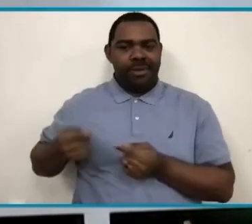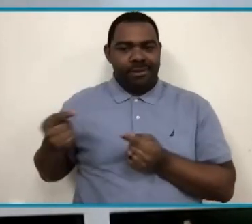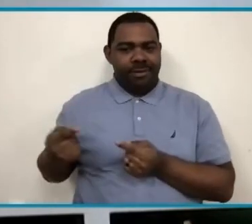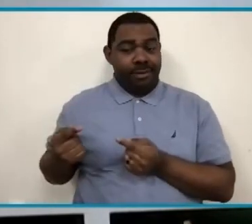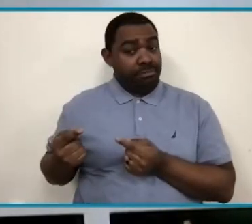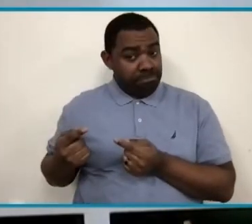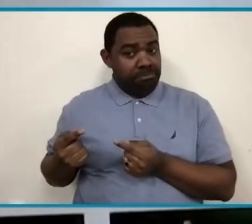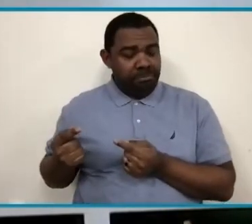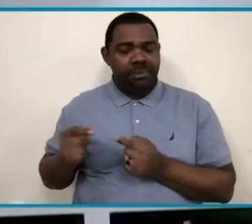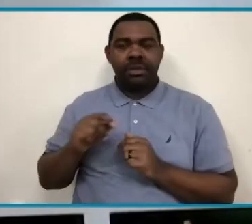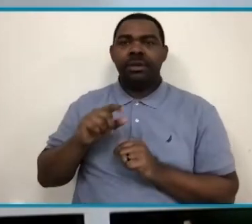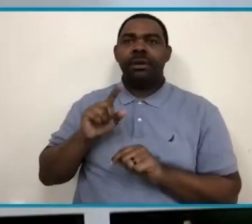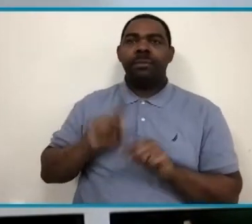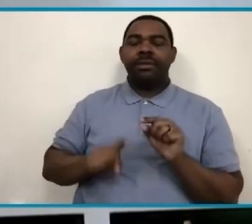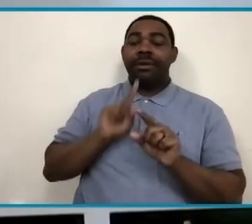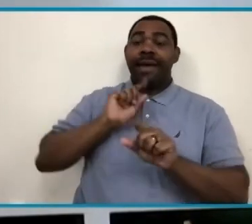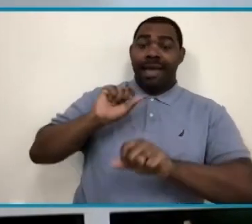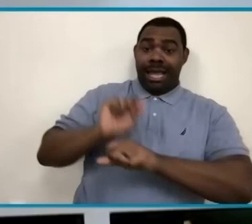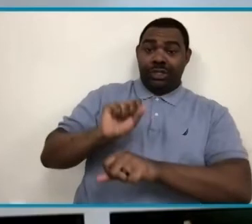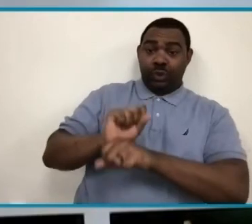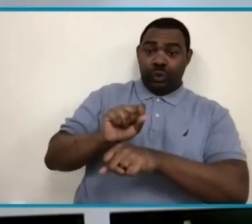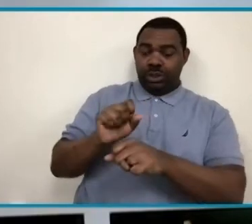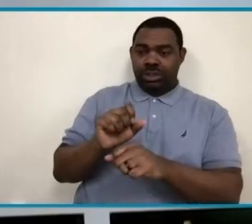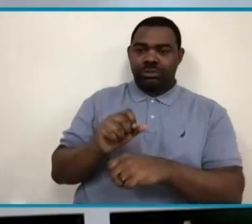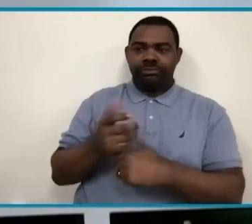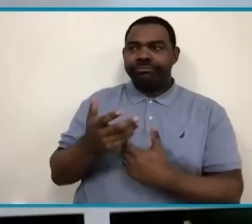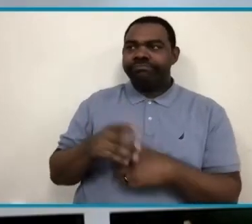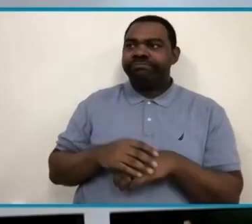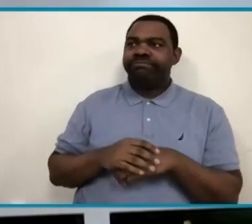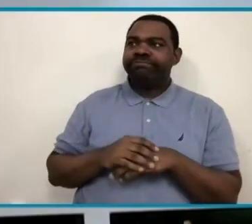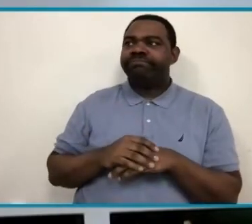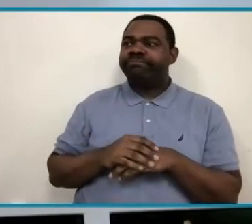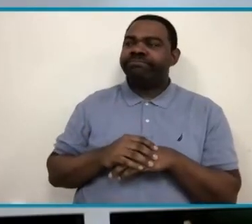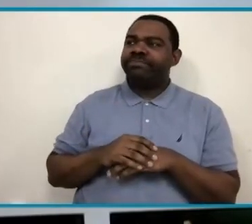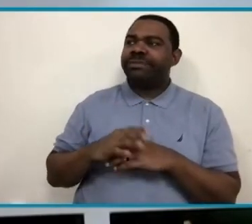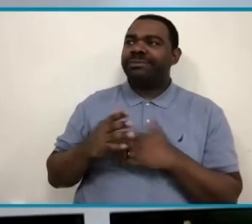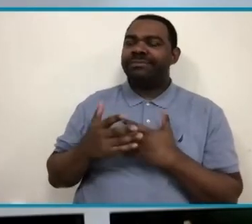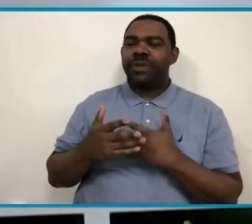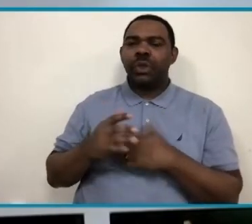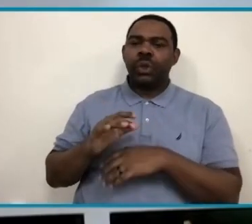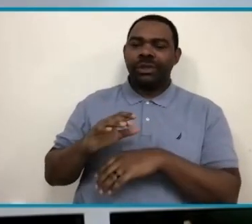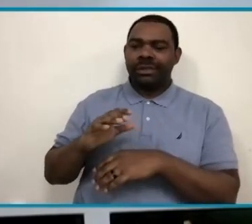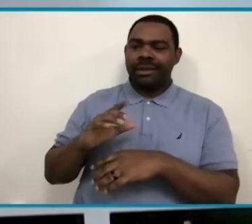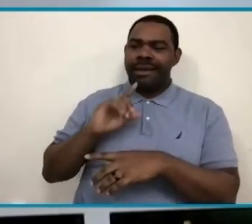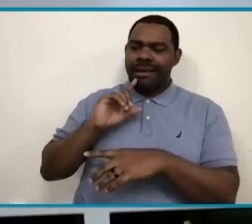But the actual work of what we do in music therapy is not so much sitting with a control